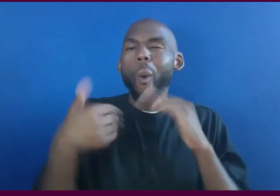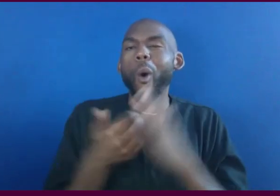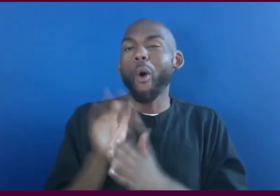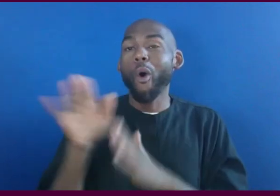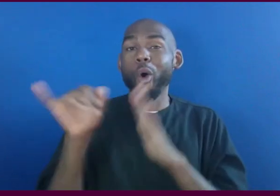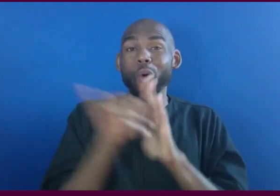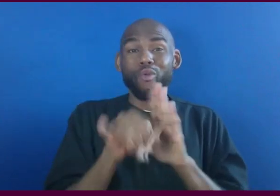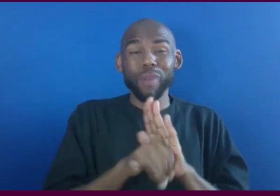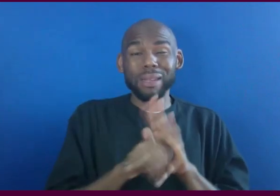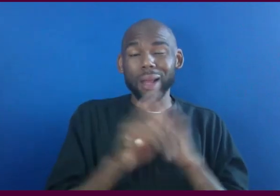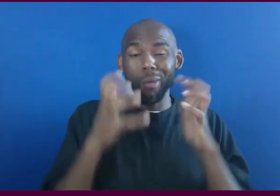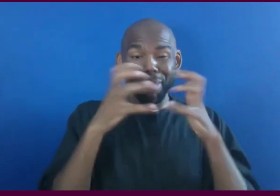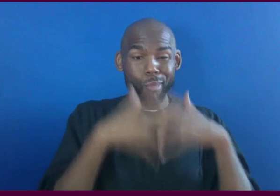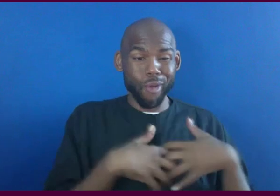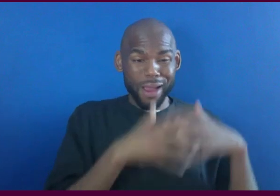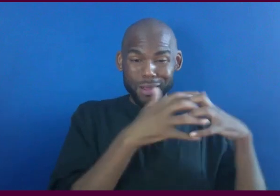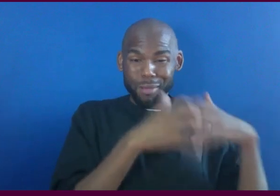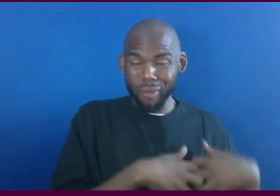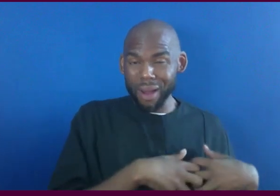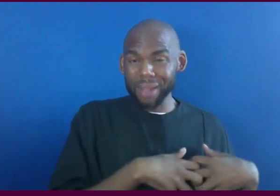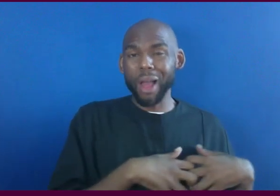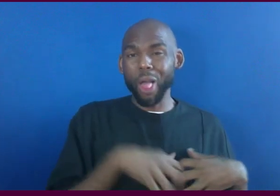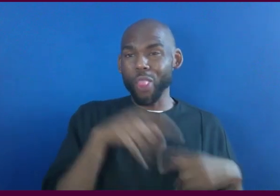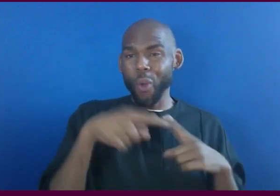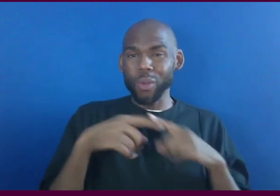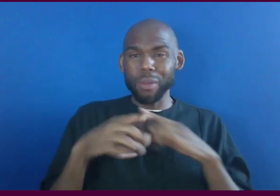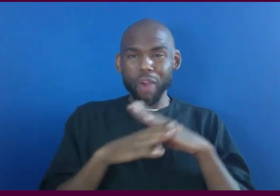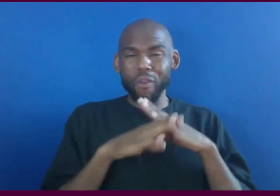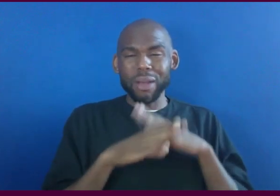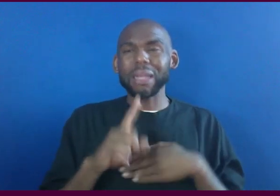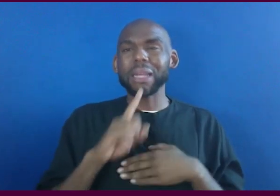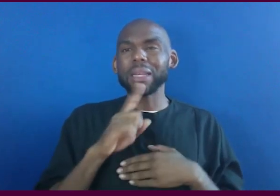the systems of racism and ableism is the absolute embodiment of disability justice.